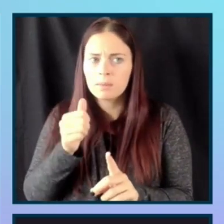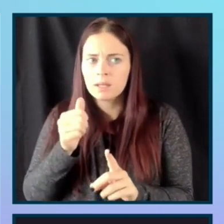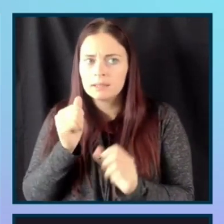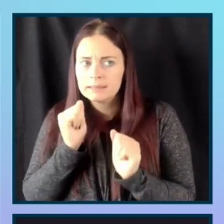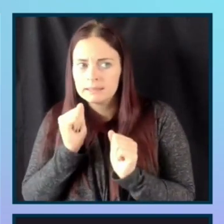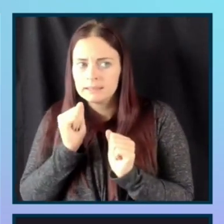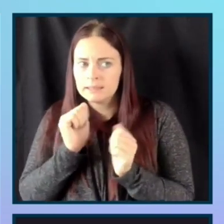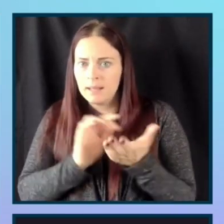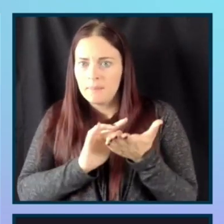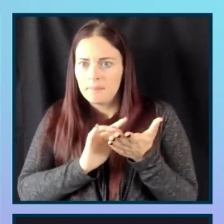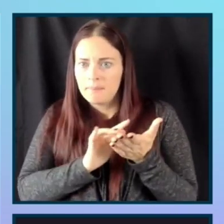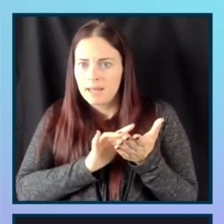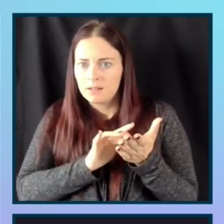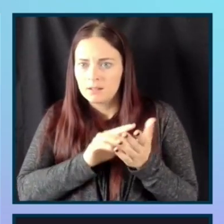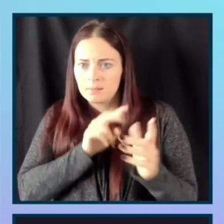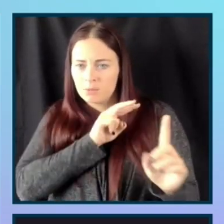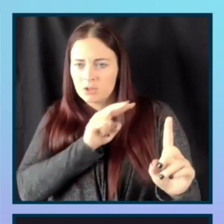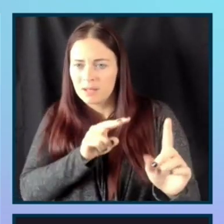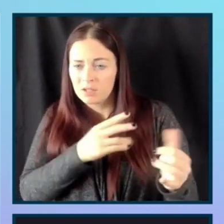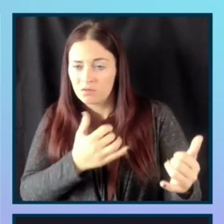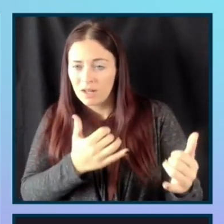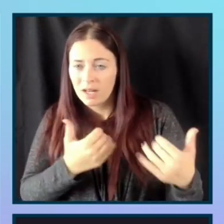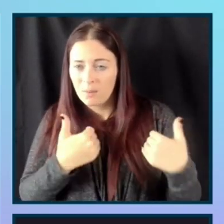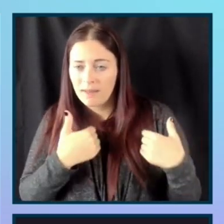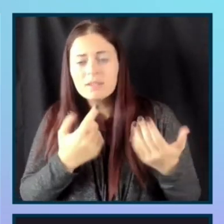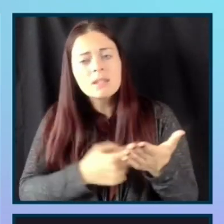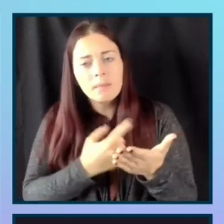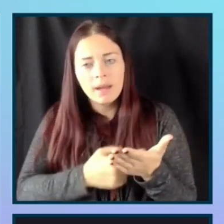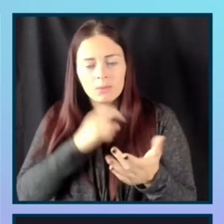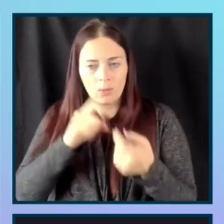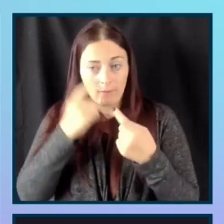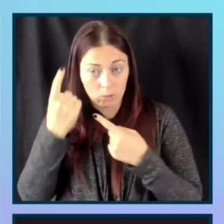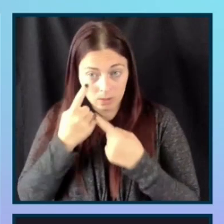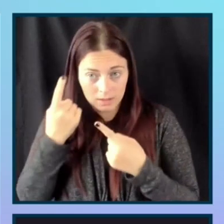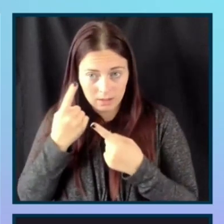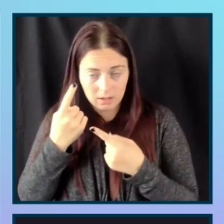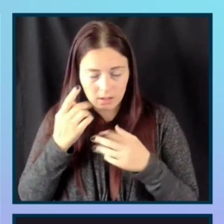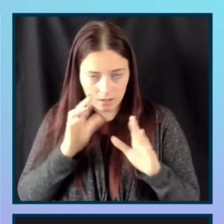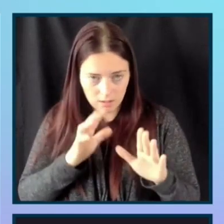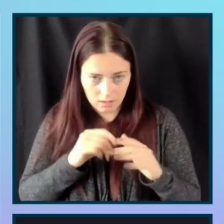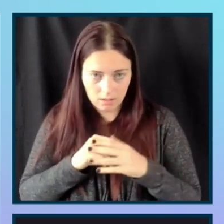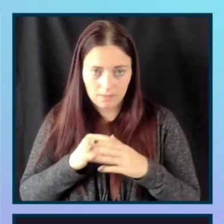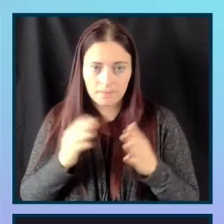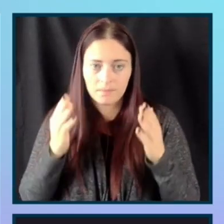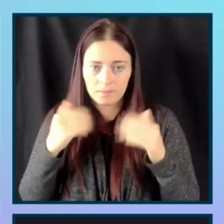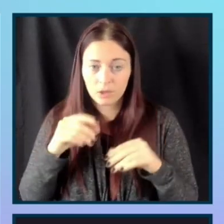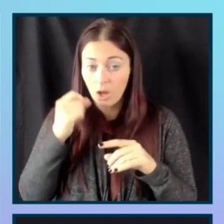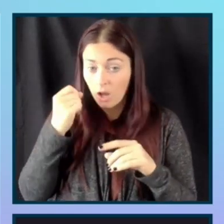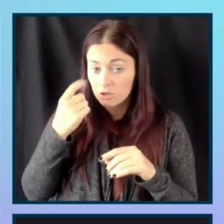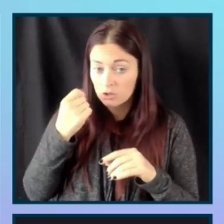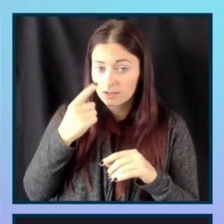from that point of view, sometimes it's necessary. Understand the publicly available data,